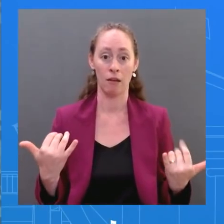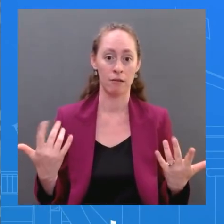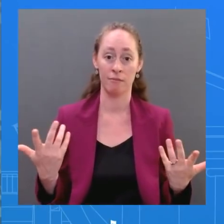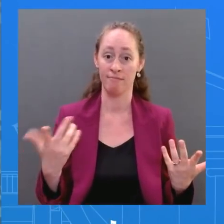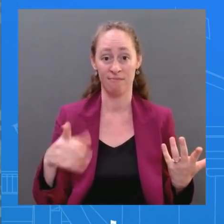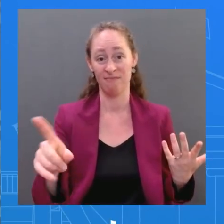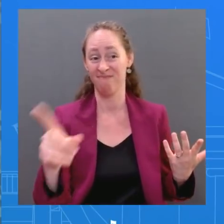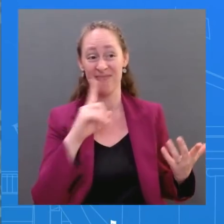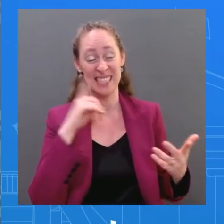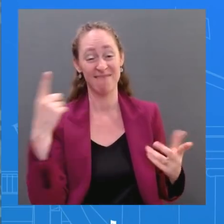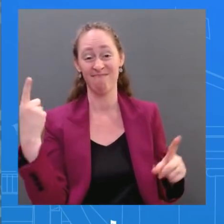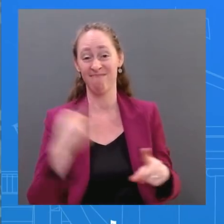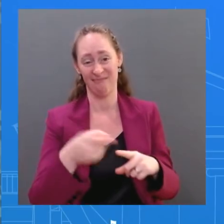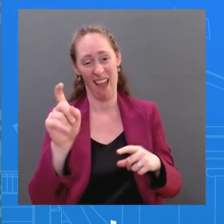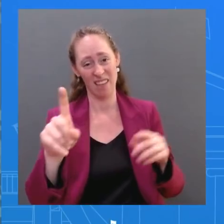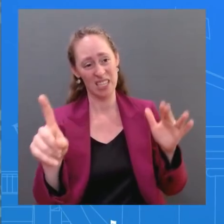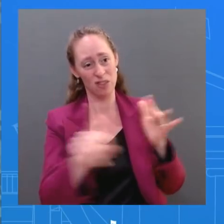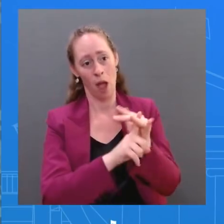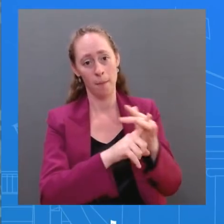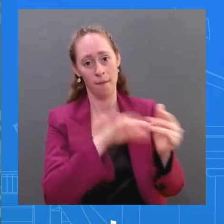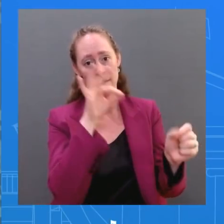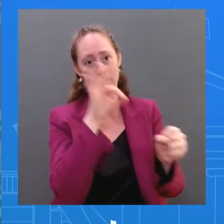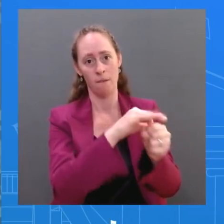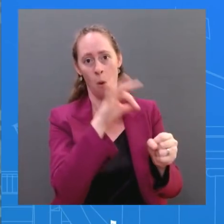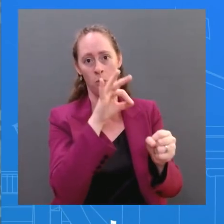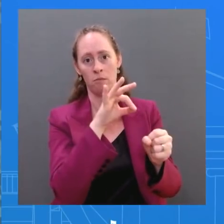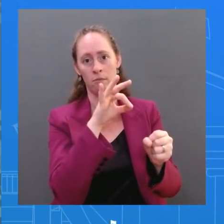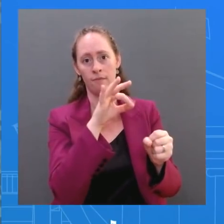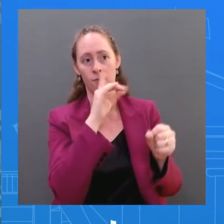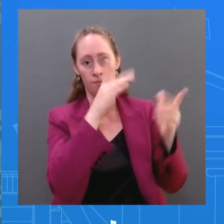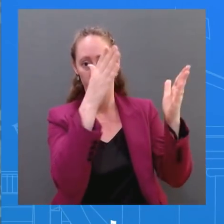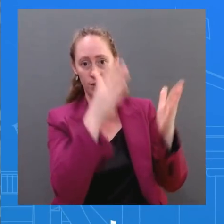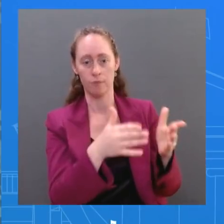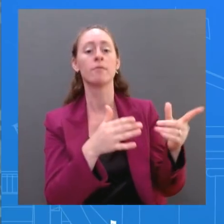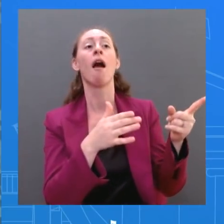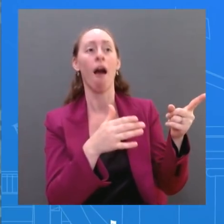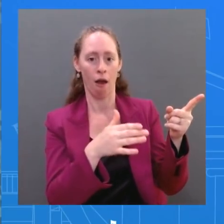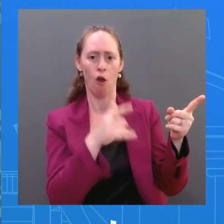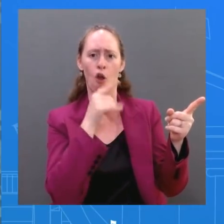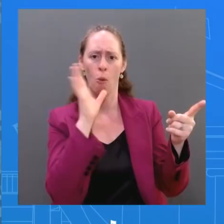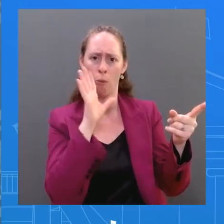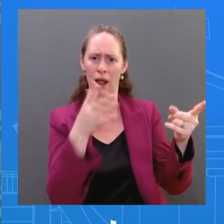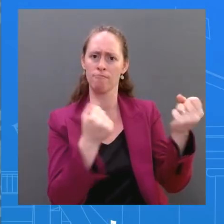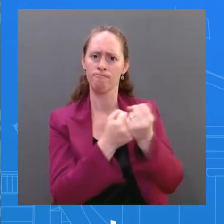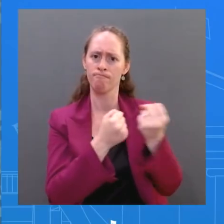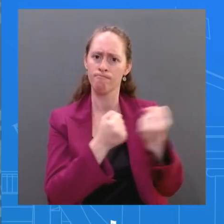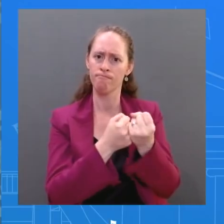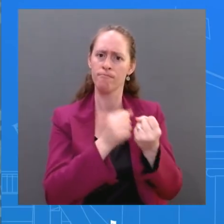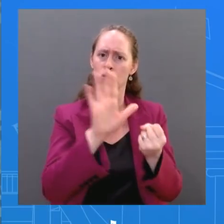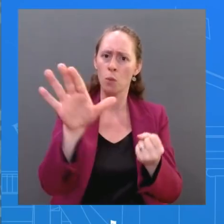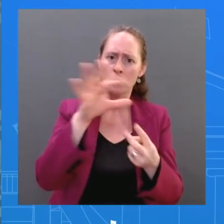to make sure that we have pro-choice members in Congress. All right. Thanks, everybody. I'll see you tomorrow.